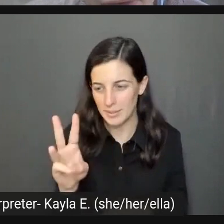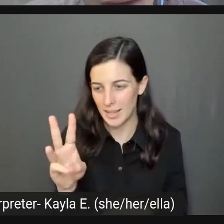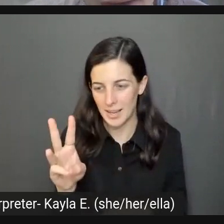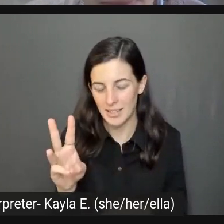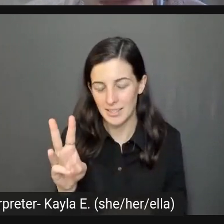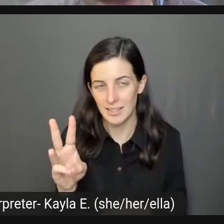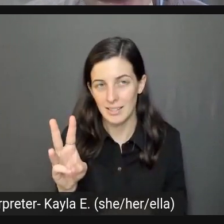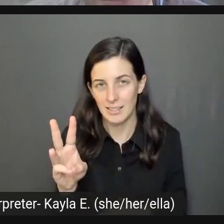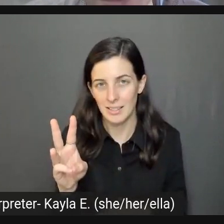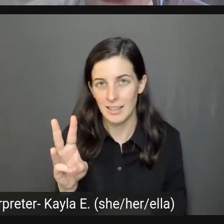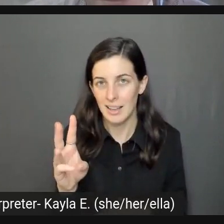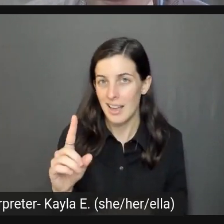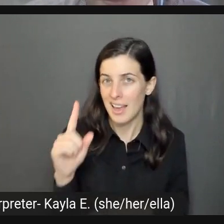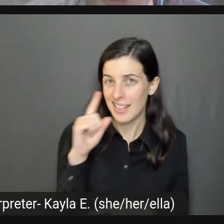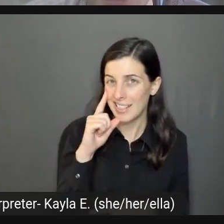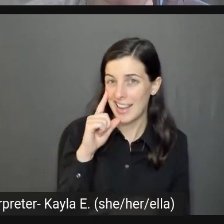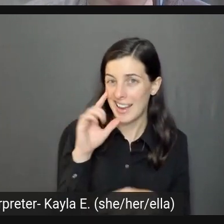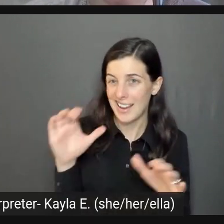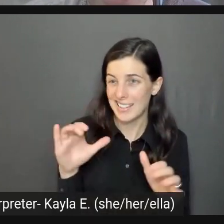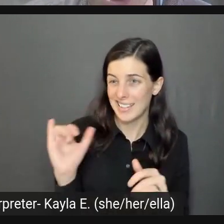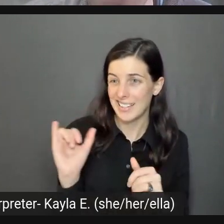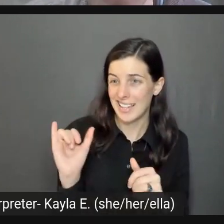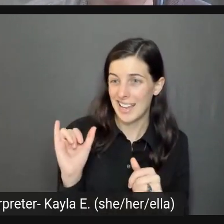I think I did it for three or four times,